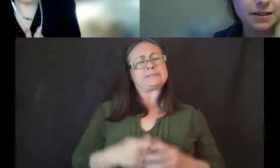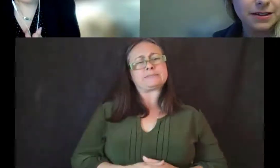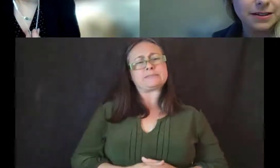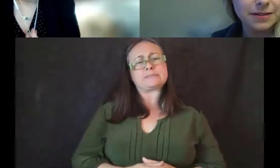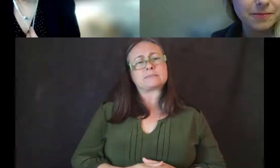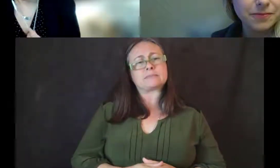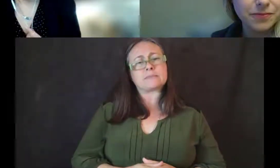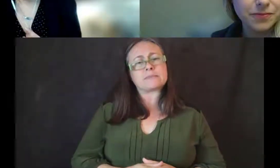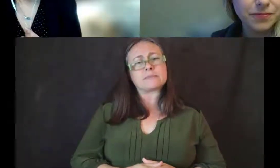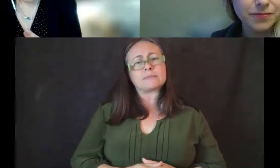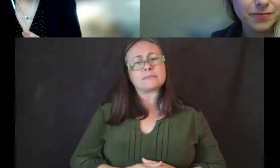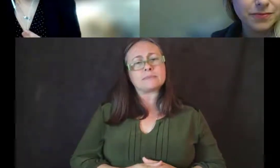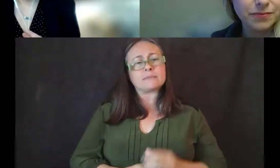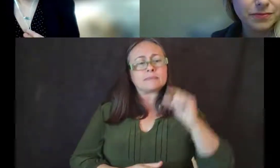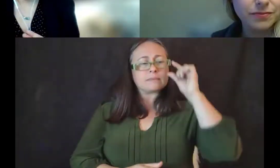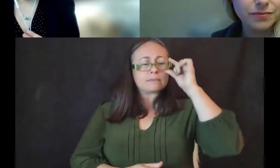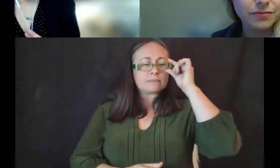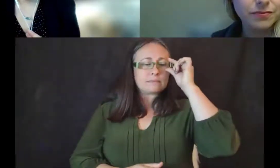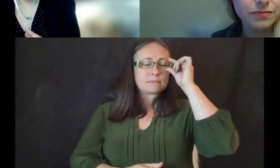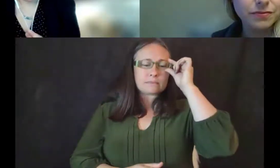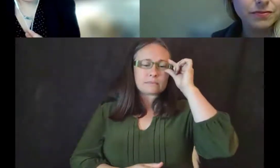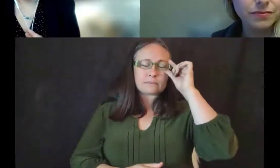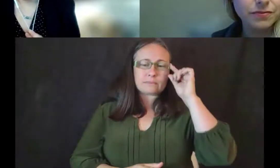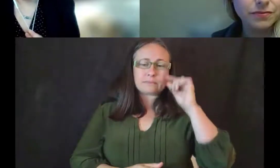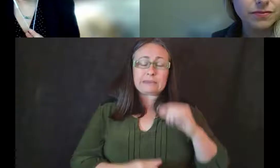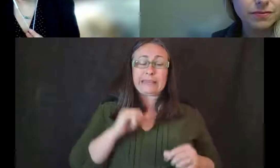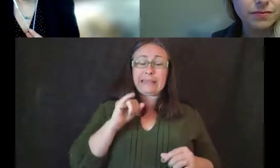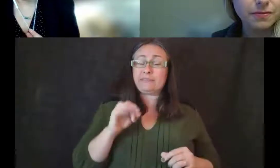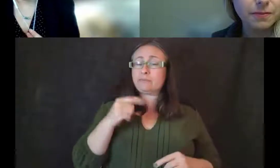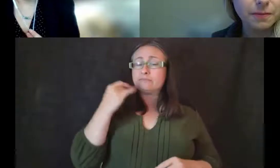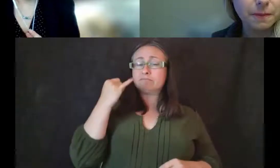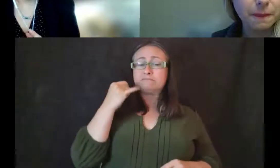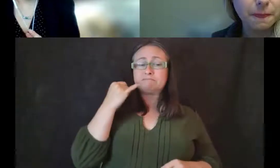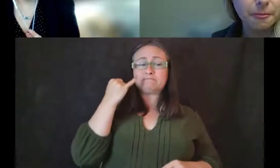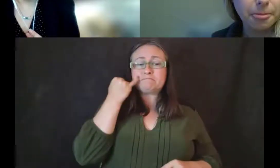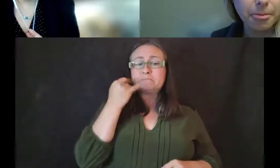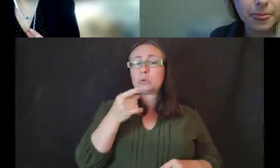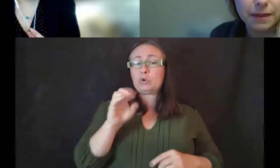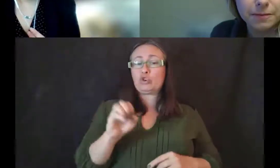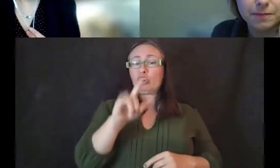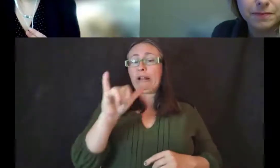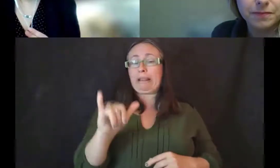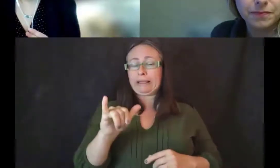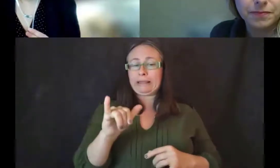Patricia Valdez: Yeah, so I think the balance, so if you're at the early stage and this is … you're just starting to …